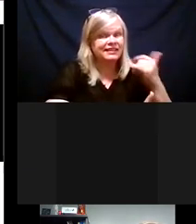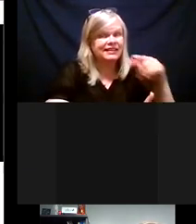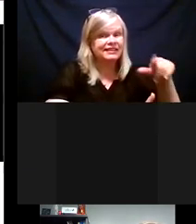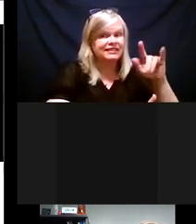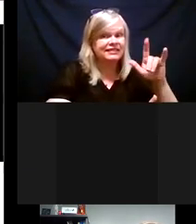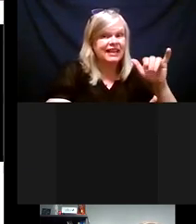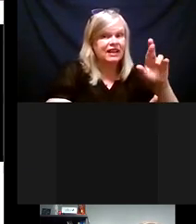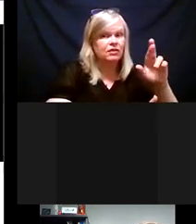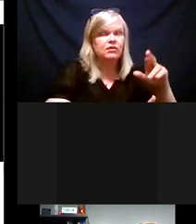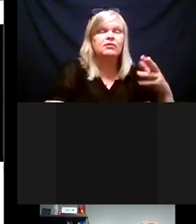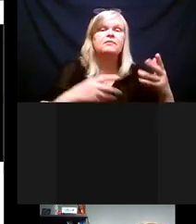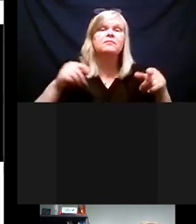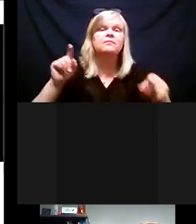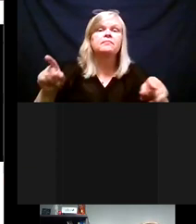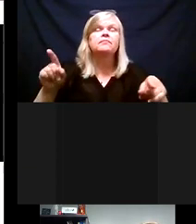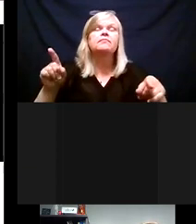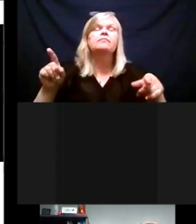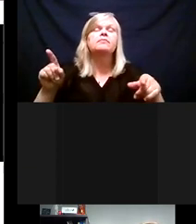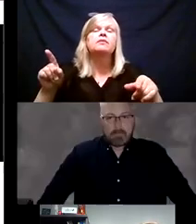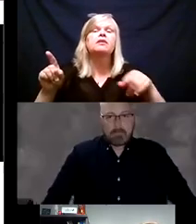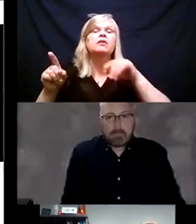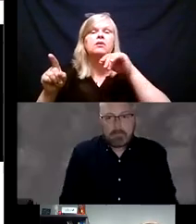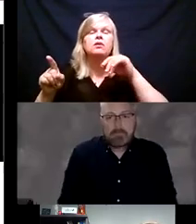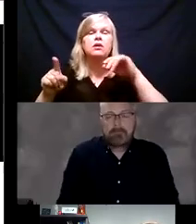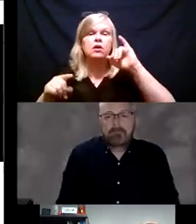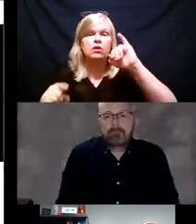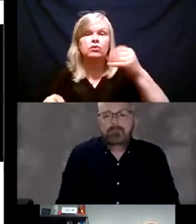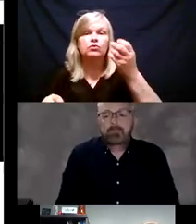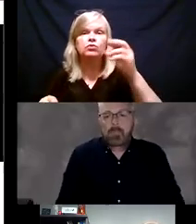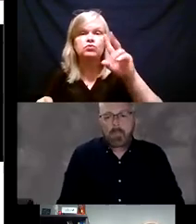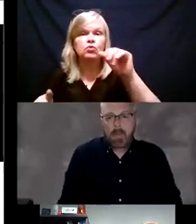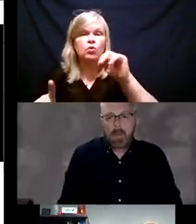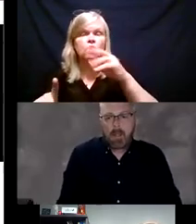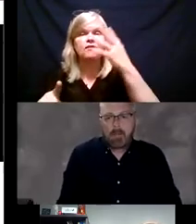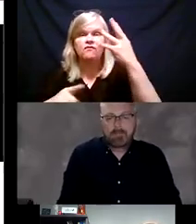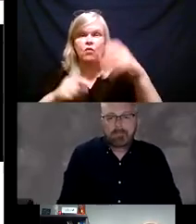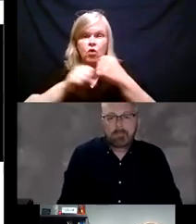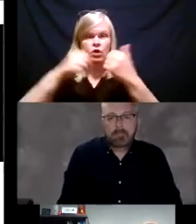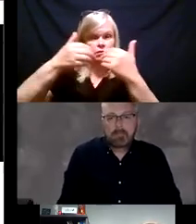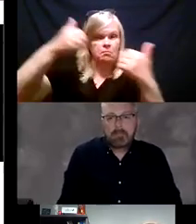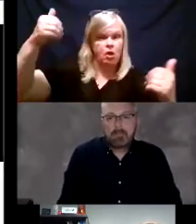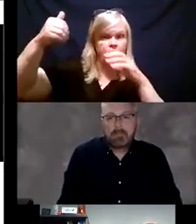BECAUSE JORDAN IS FOUR OR MORE YEARS OLDER, IT DOES QUALIFY.